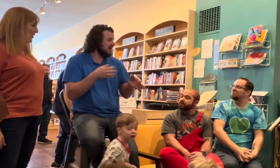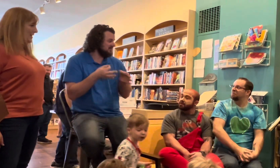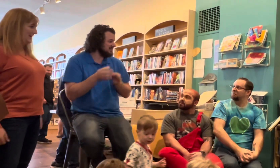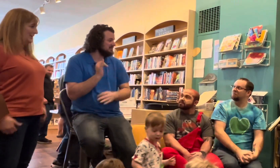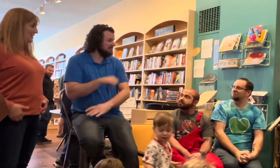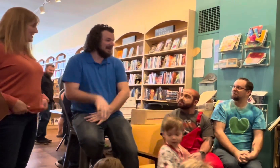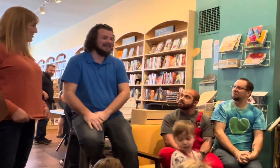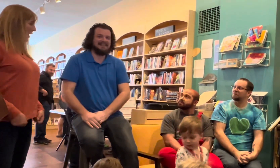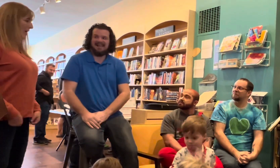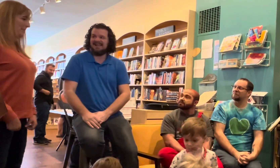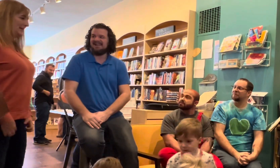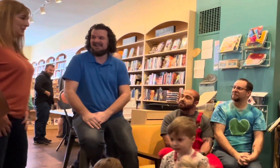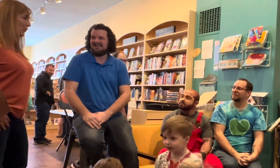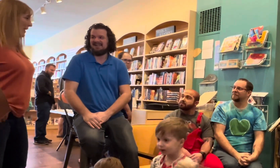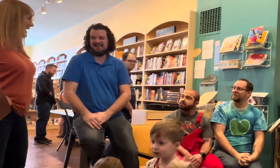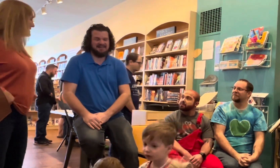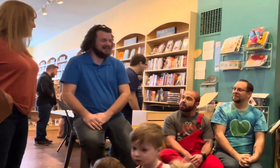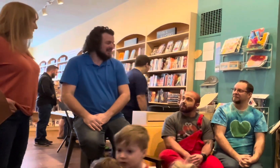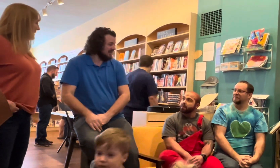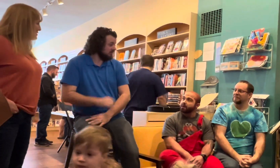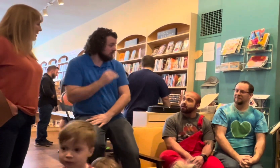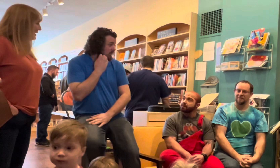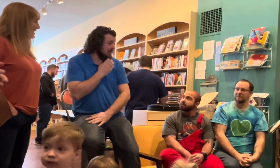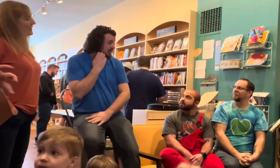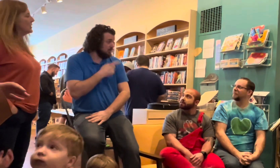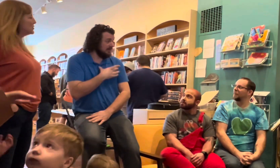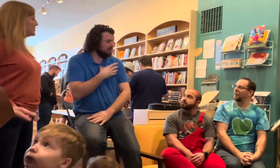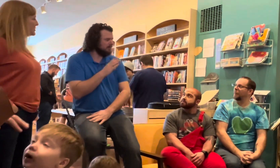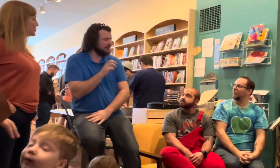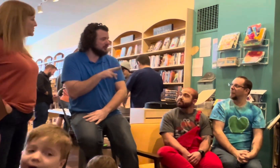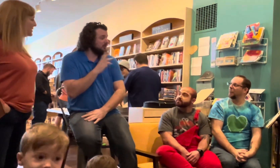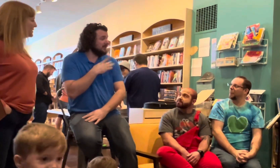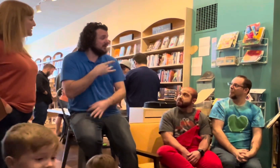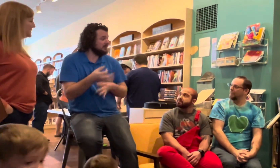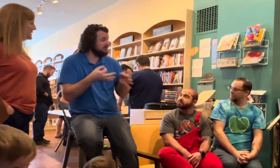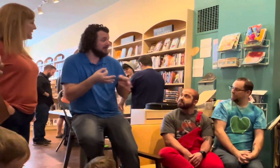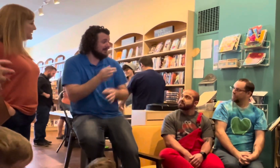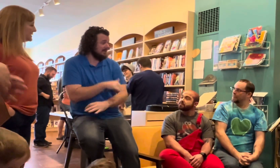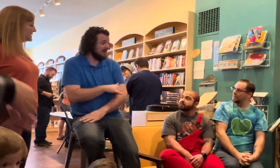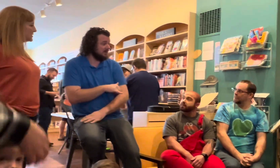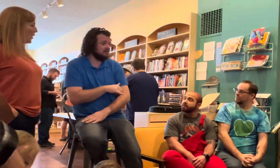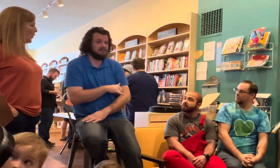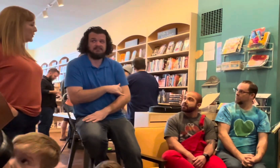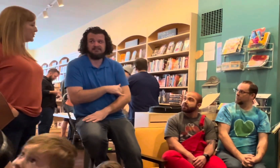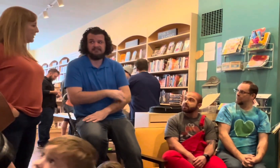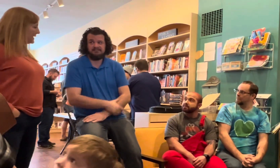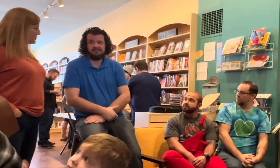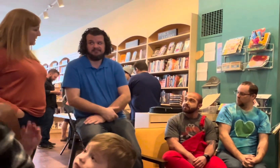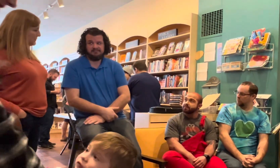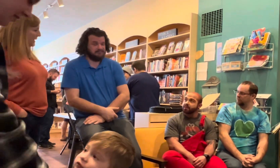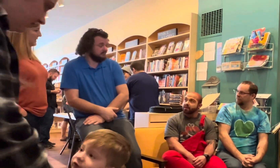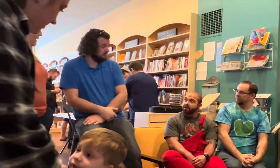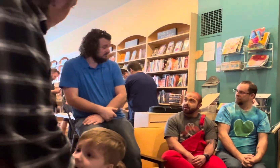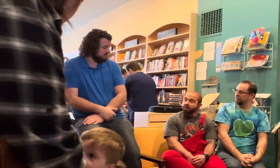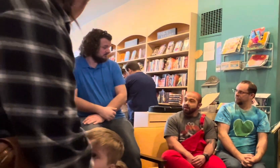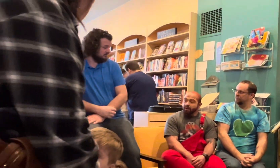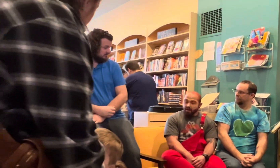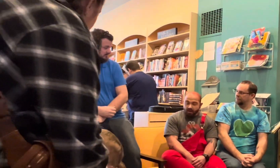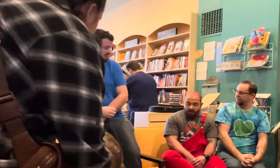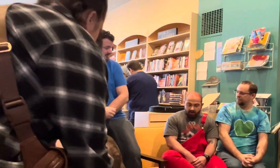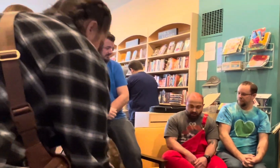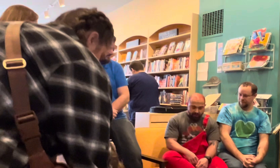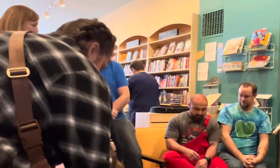Good! Good job, that's a good explanation. So, would you like to explain that Mr. Buster?